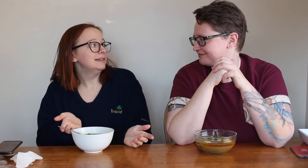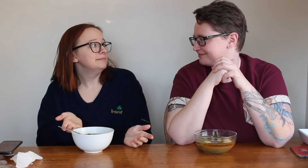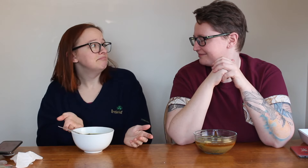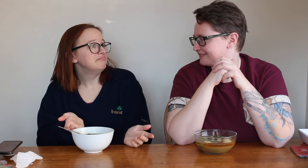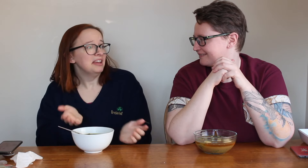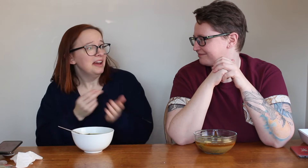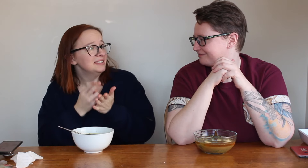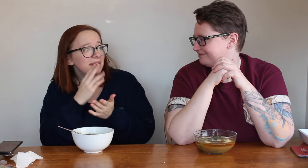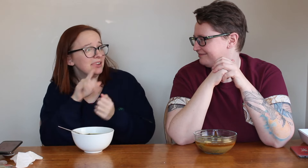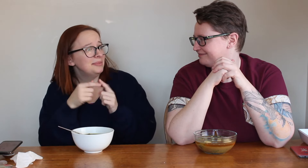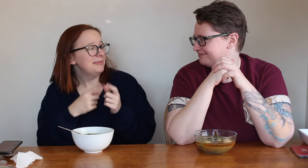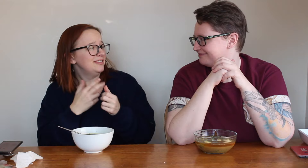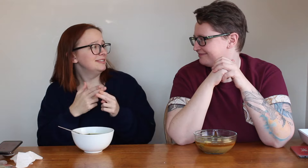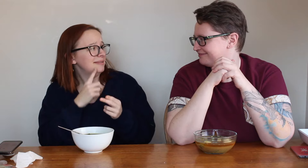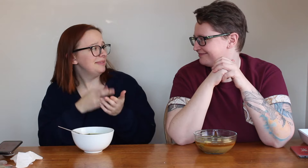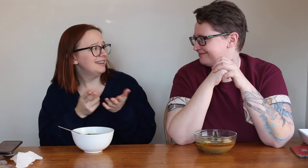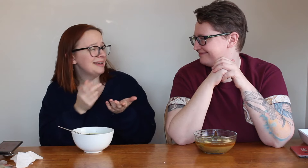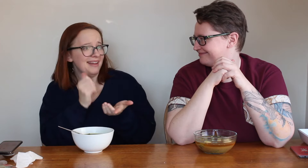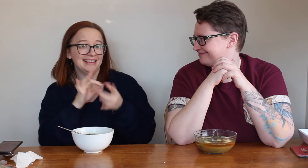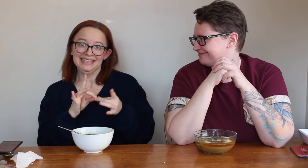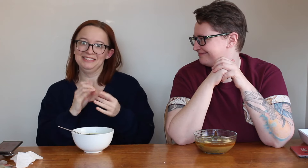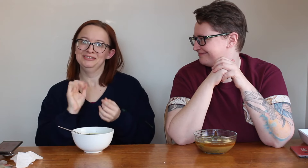Attachment.And then she could have, you know the last name, which like I said I mean